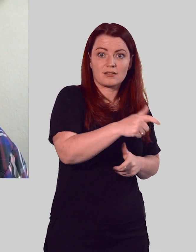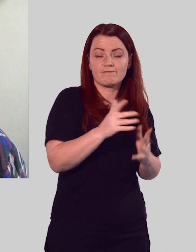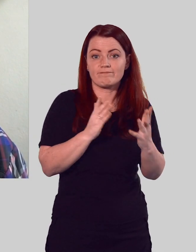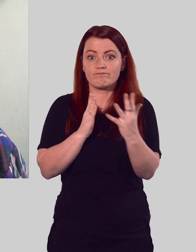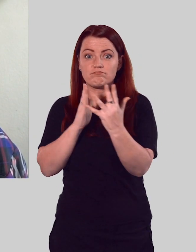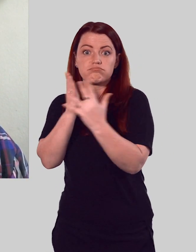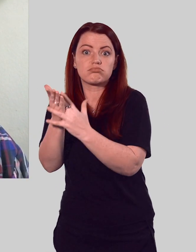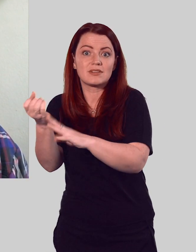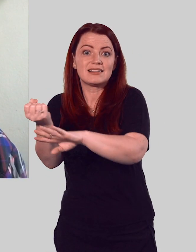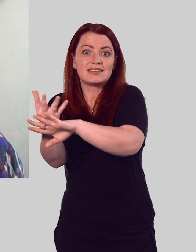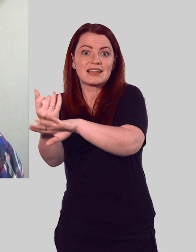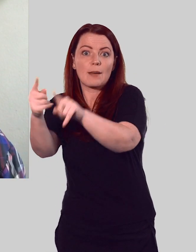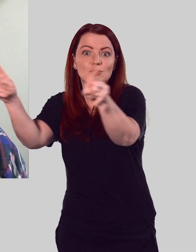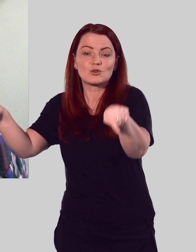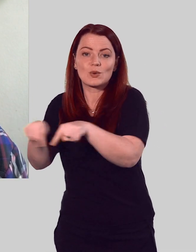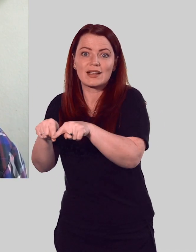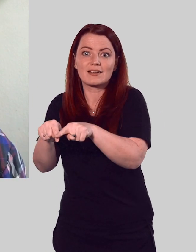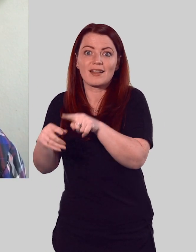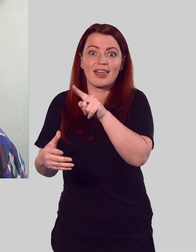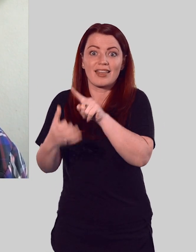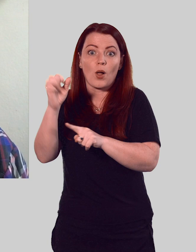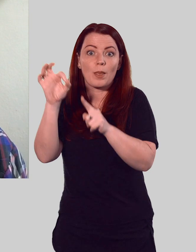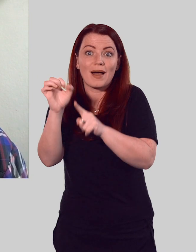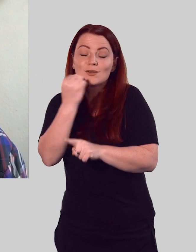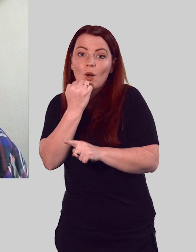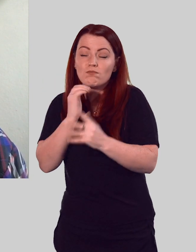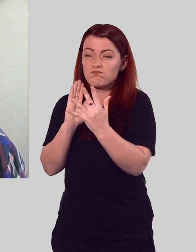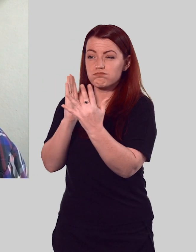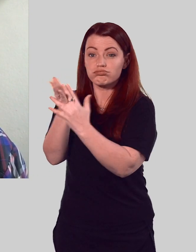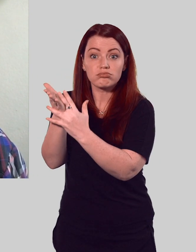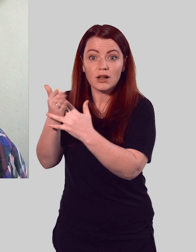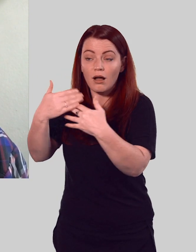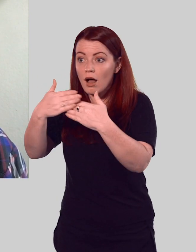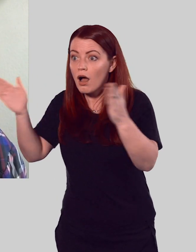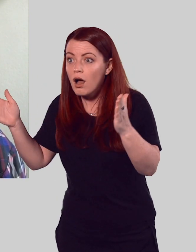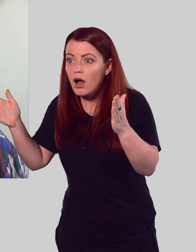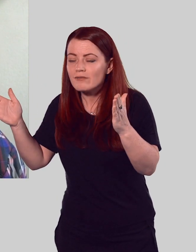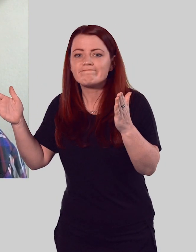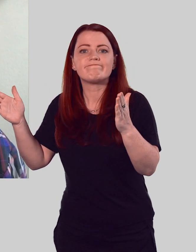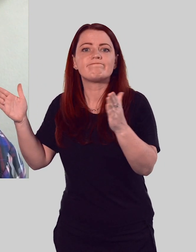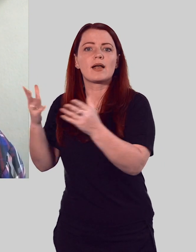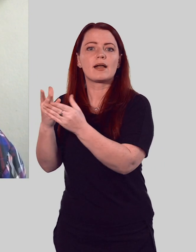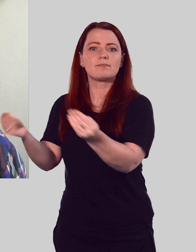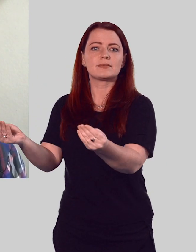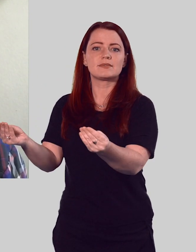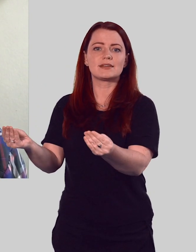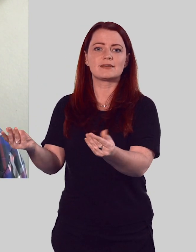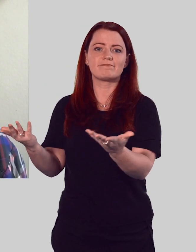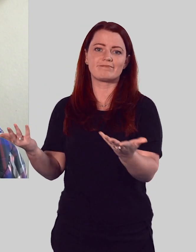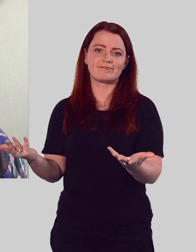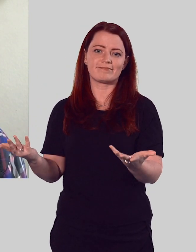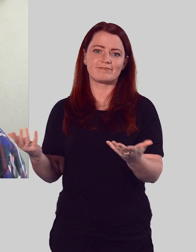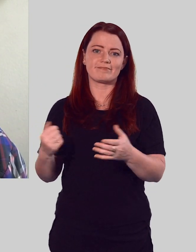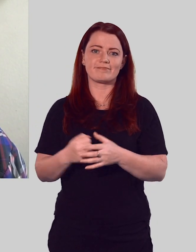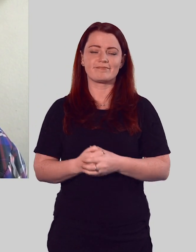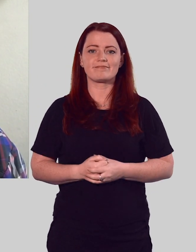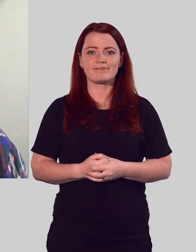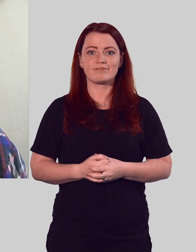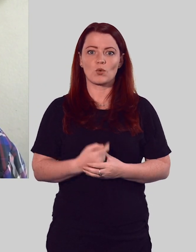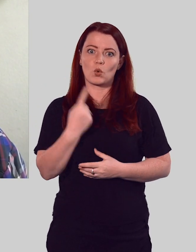perhaps to discover the passcode they would find that The Diamond Suite was empty. Wherever the power brokers are it's not